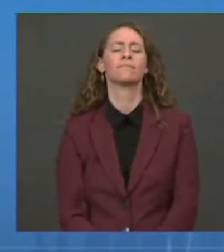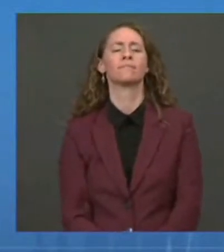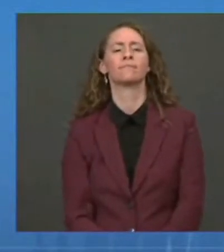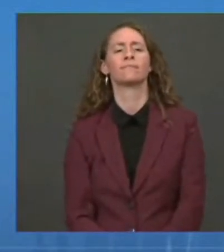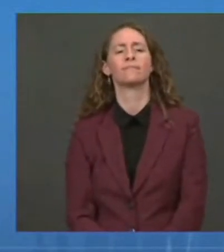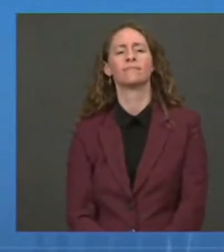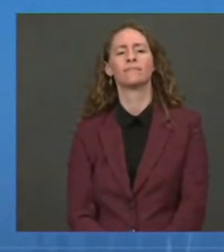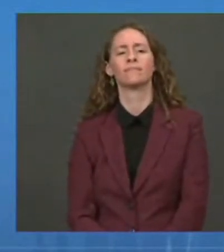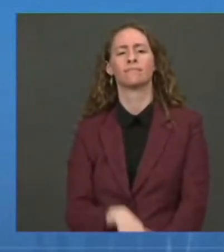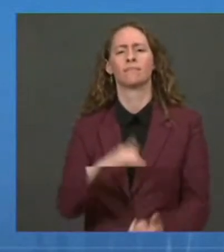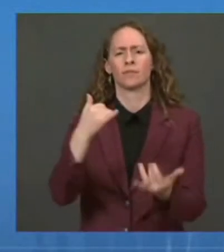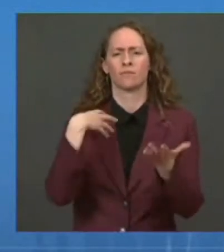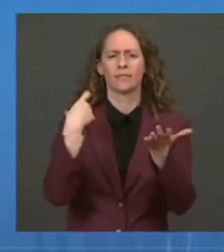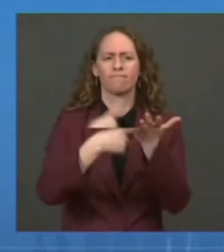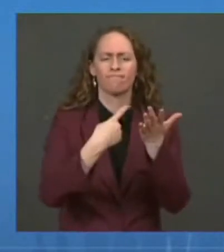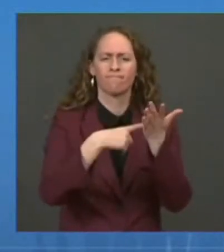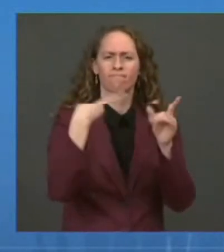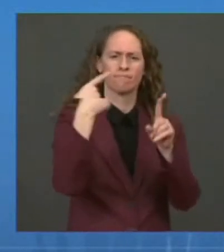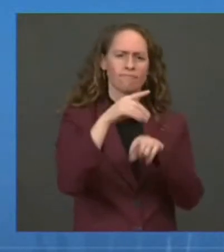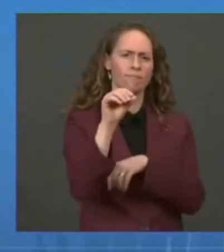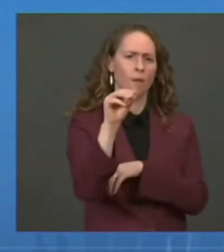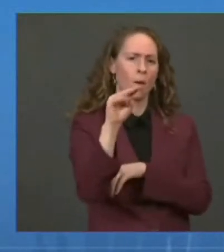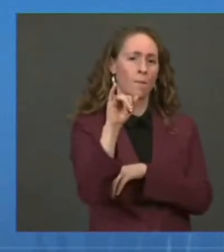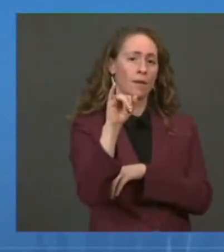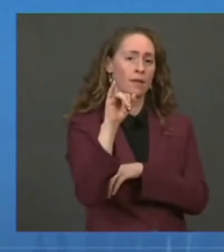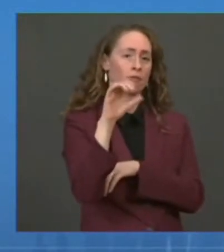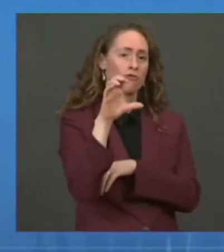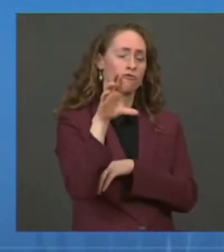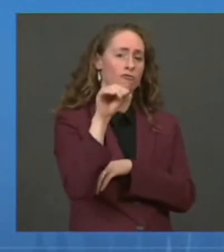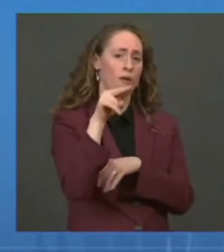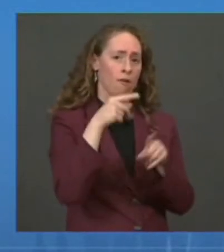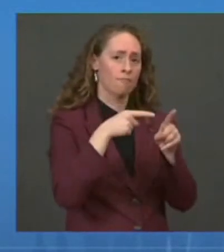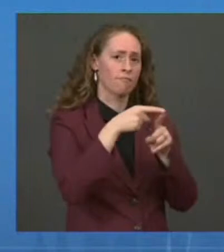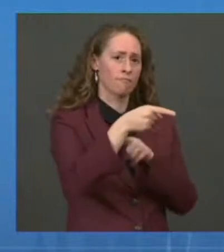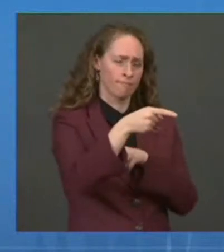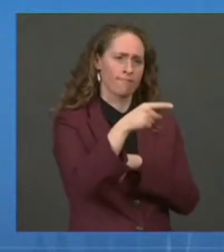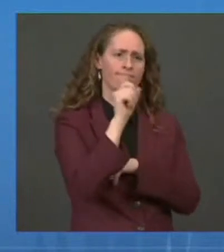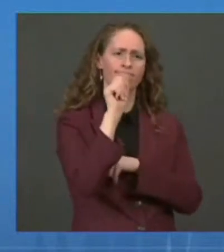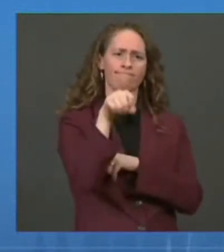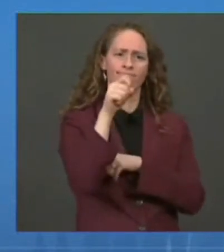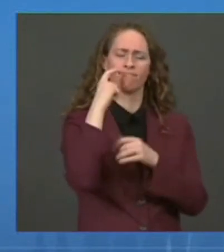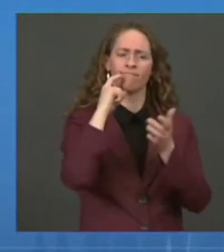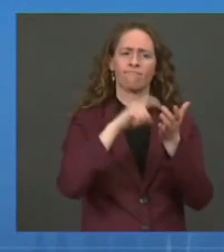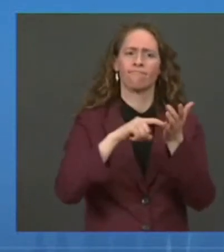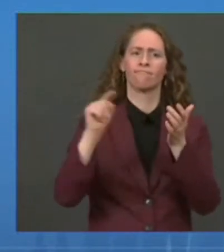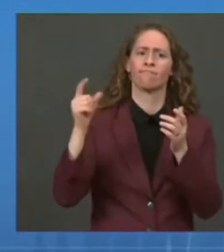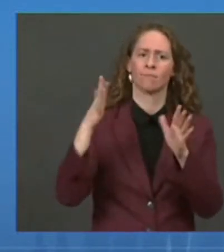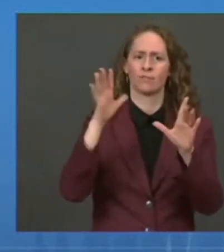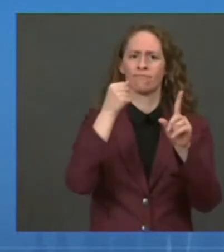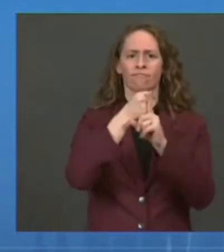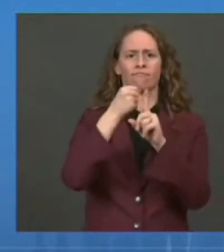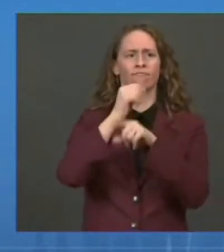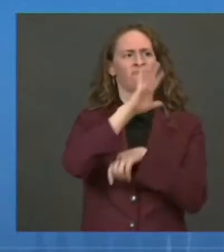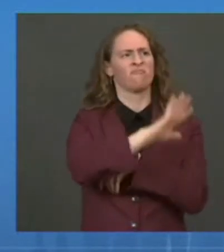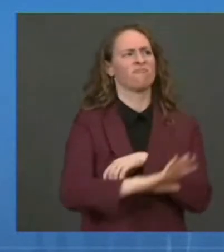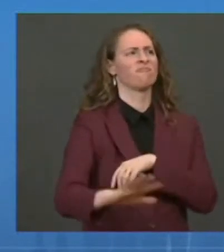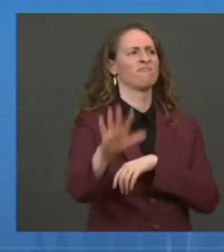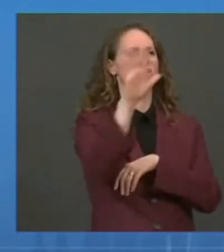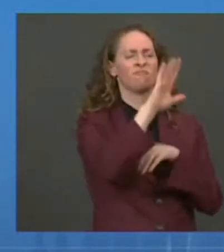I'M GOING TO FOCUS MY COMMENTS ON THE STATE OF THE OMICRON VARIANT. WE'VE SEEN CASES IN ABOUT 40